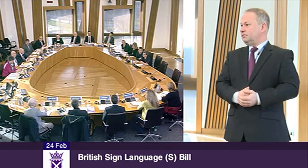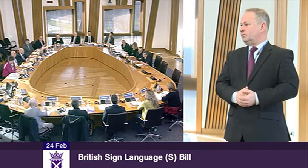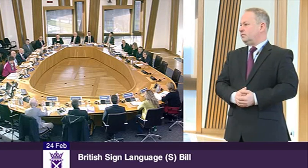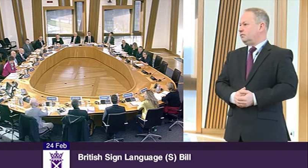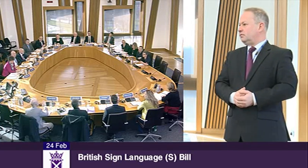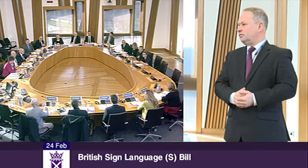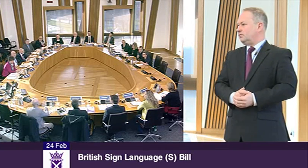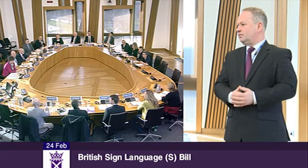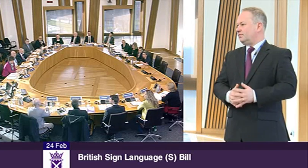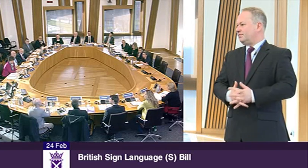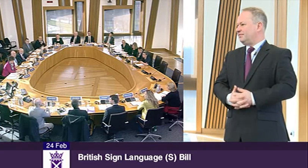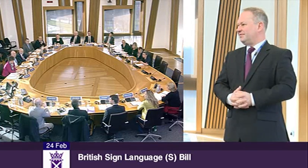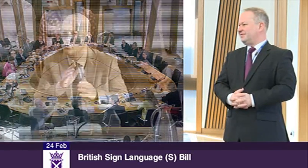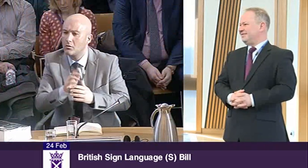The Convener: No. It is not.